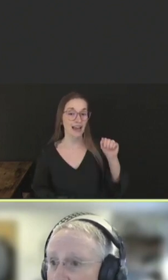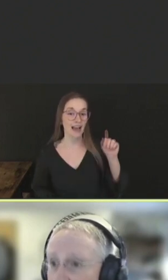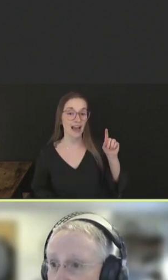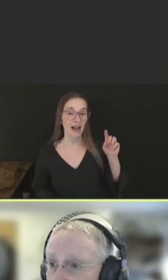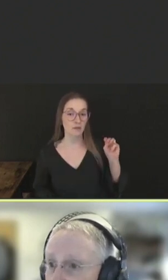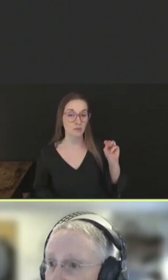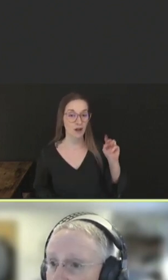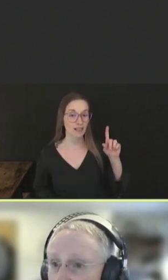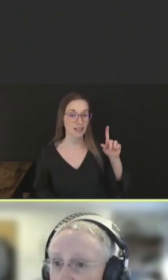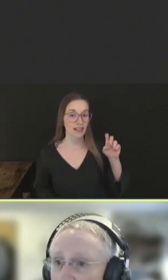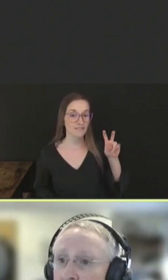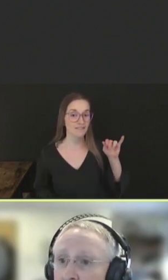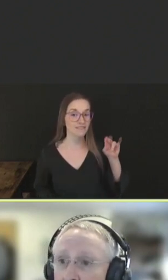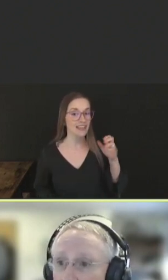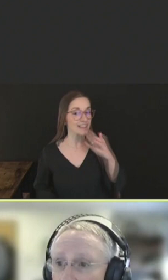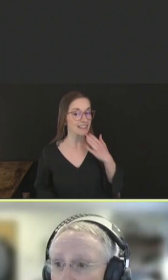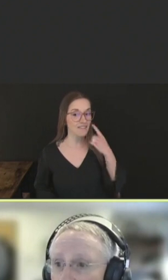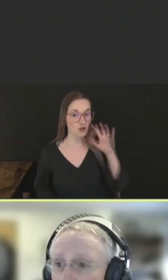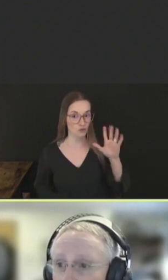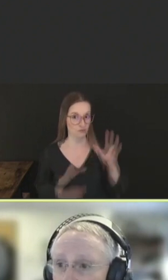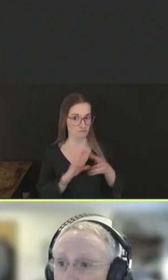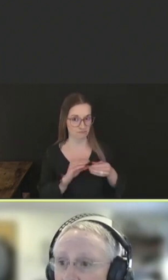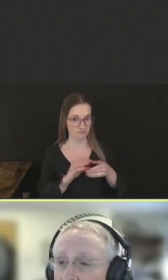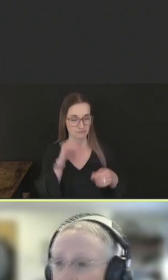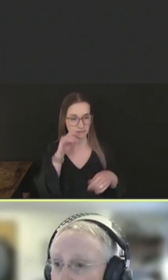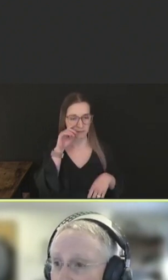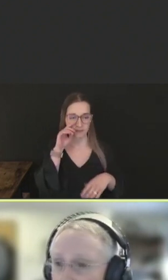the NVAC members and our subcommittee members for their dedication to further